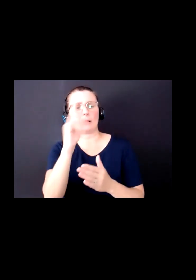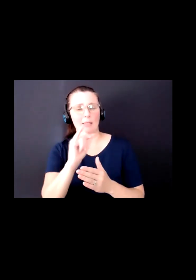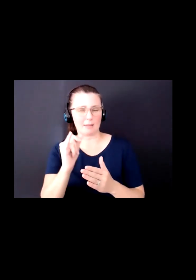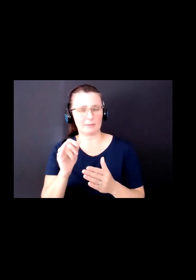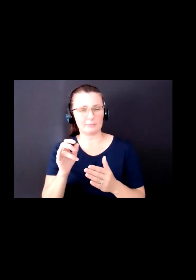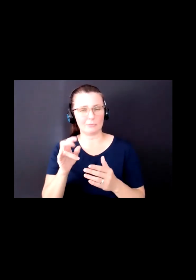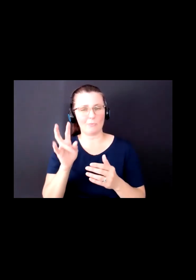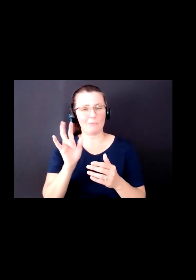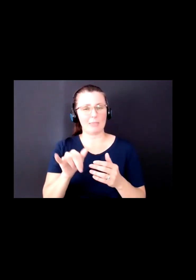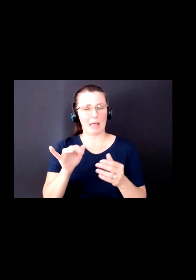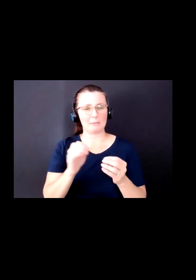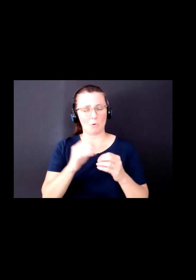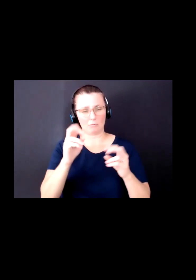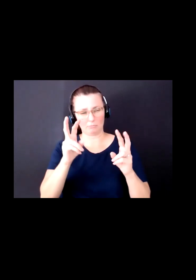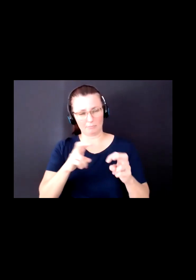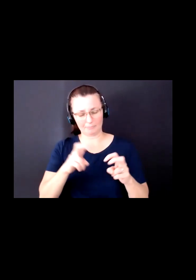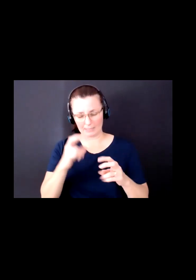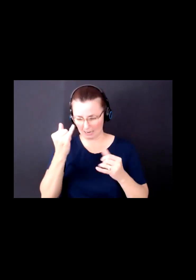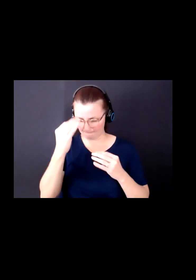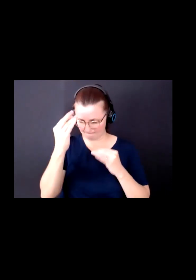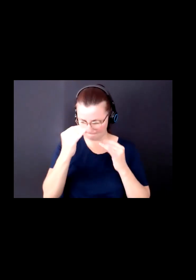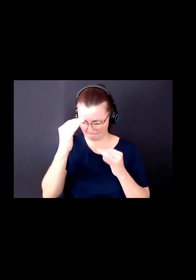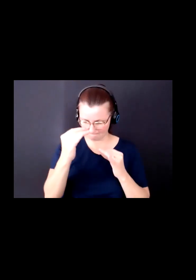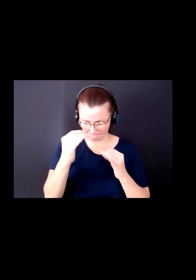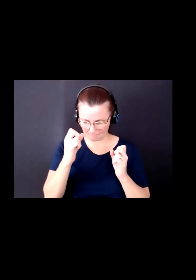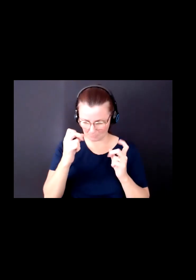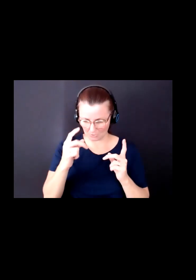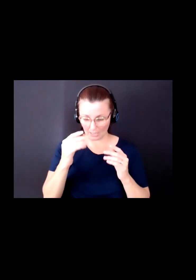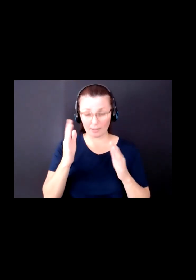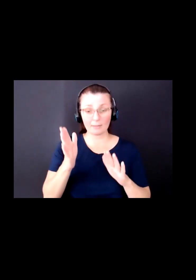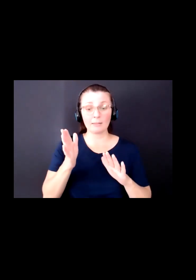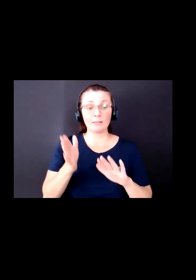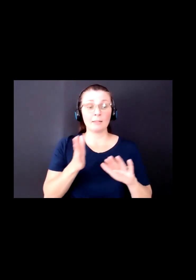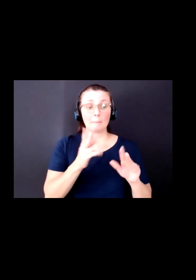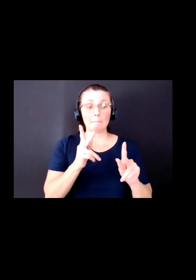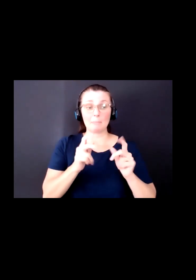So now you've thought about these areas, you would consider how are people with communication disabilities going to access